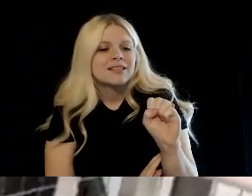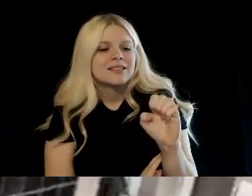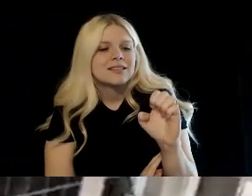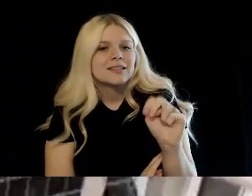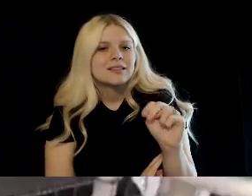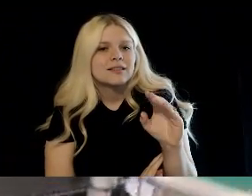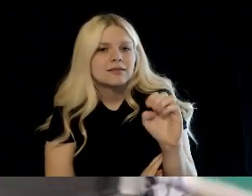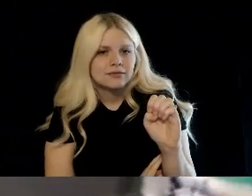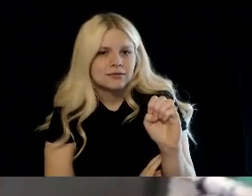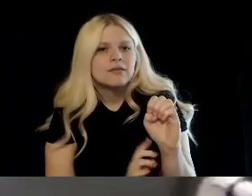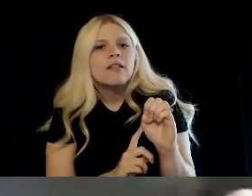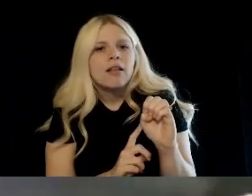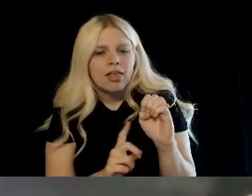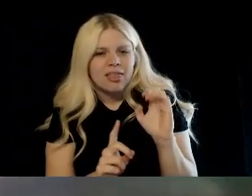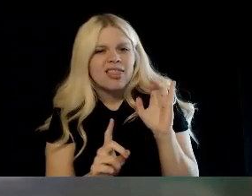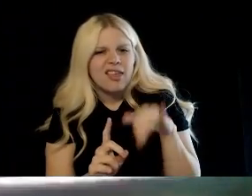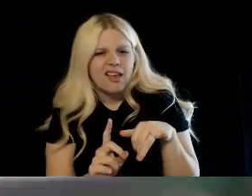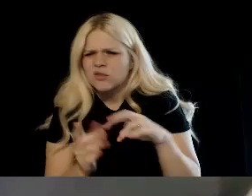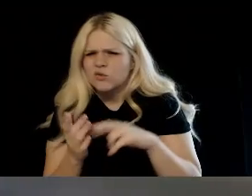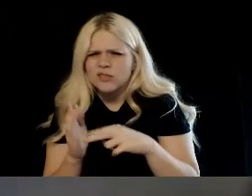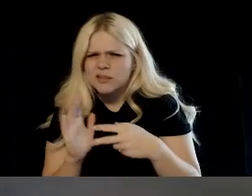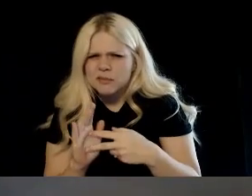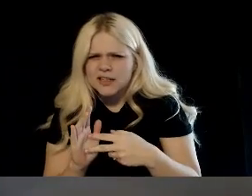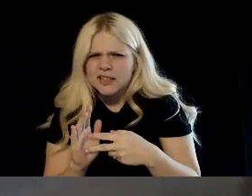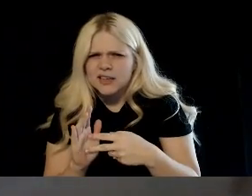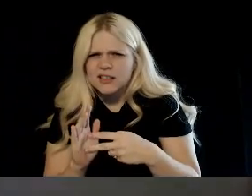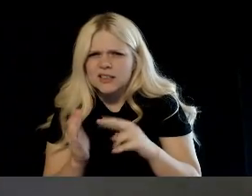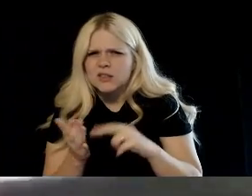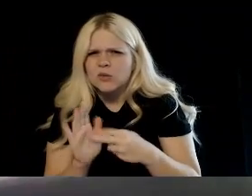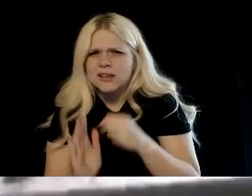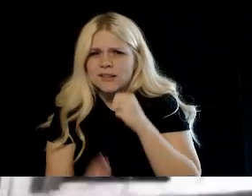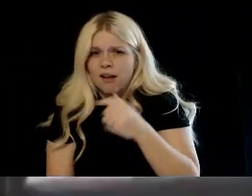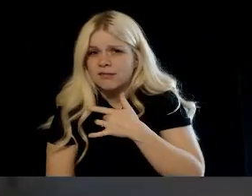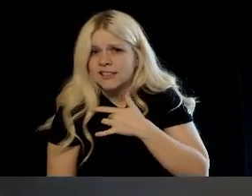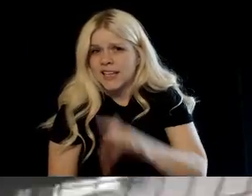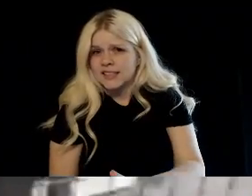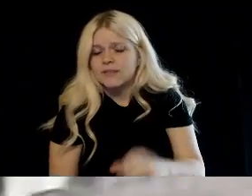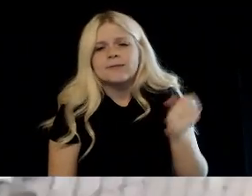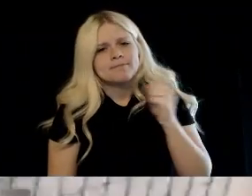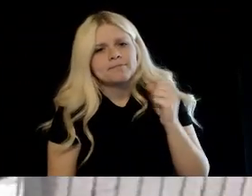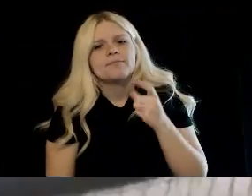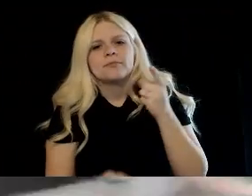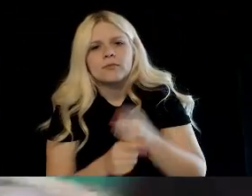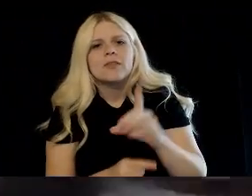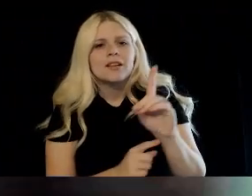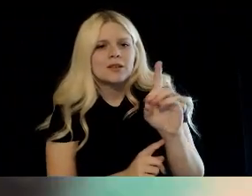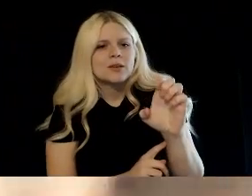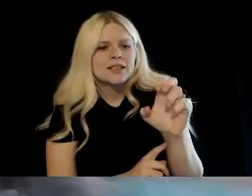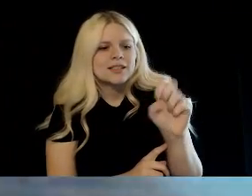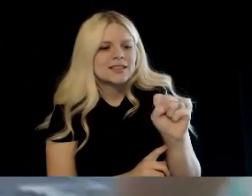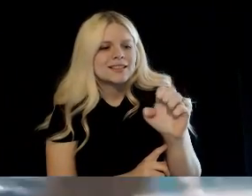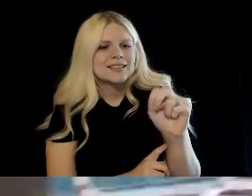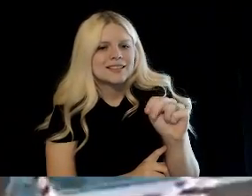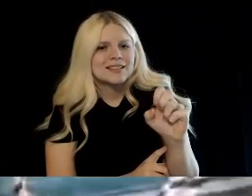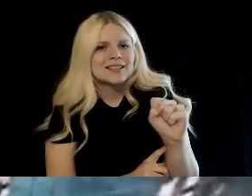Erica: So, explain. Desense is just that he doesn't get so sensitive to certain things, right? We're desensitizing him.